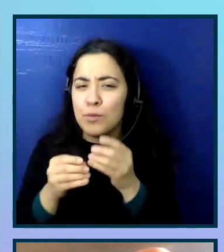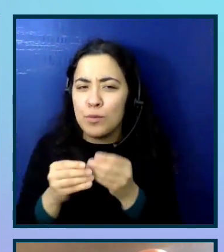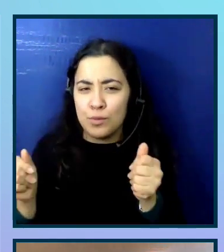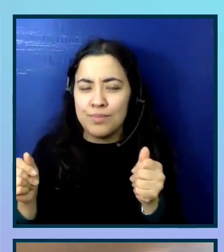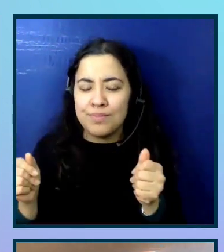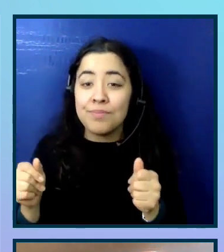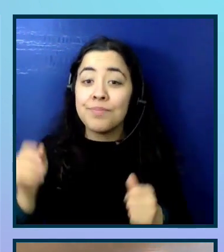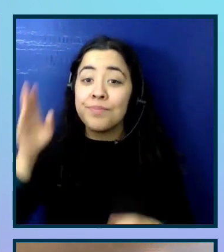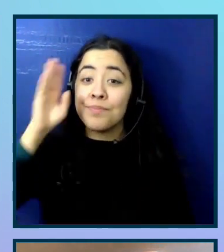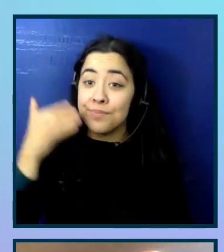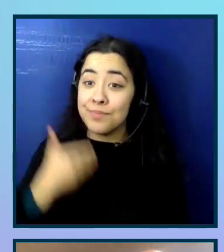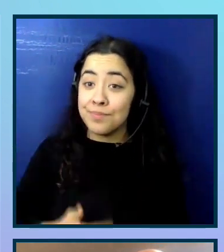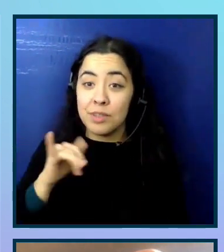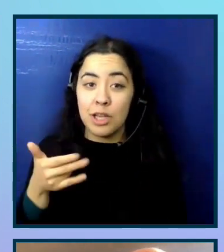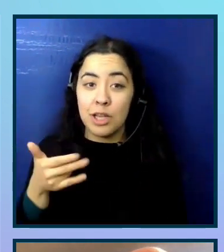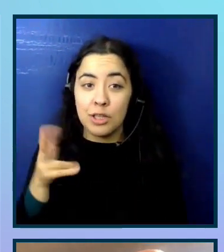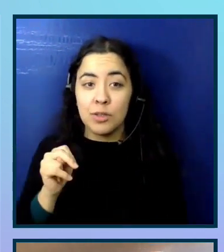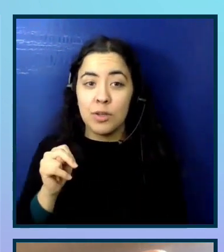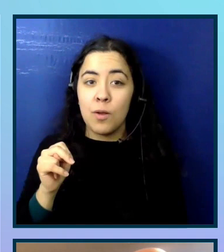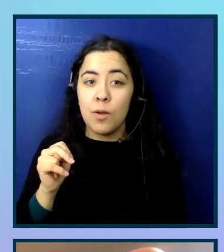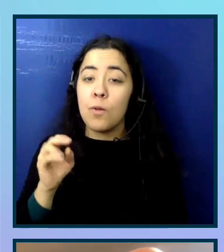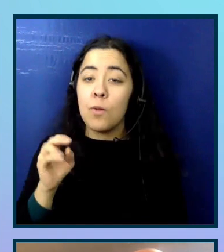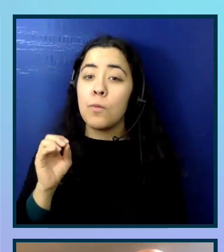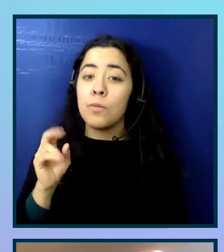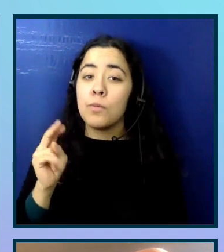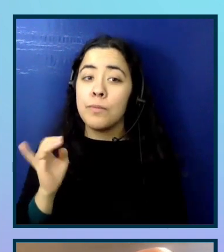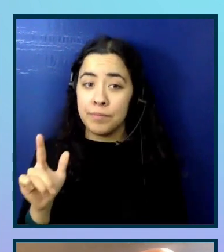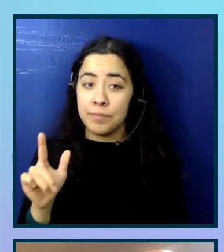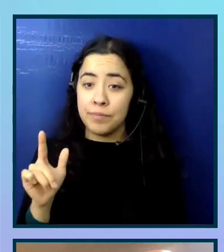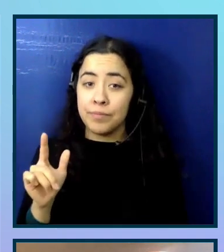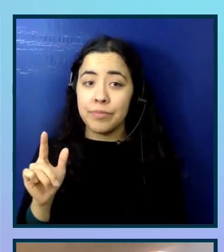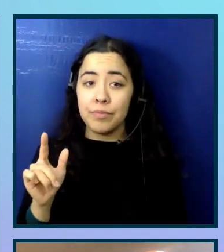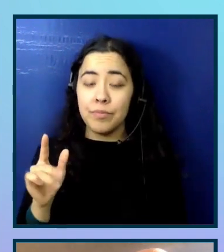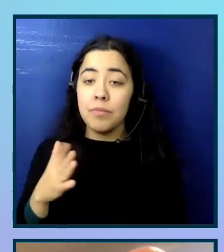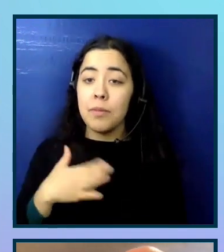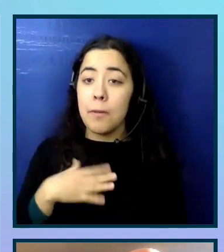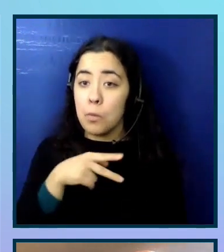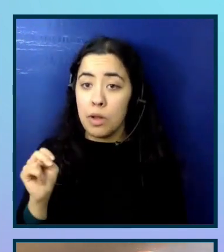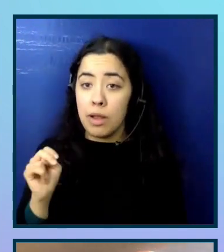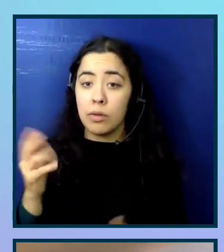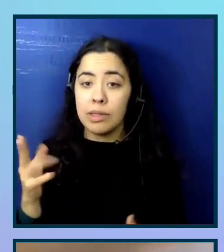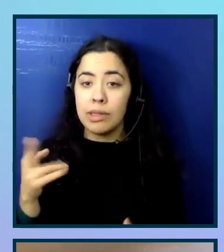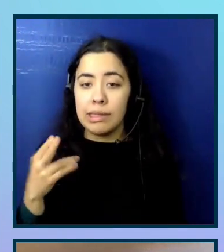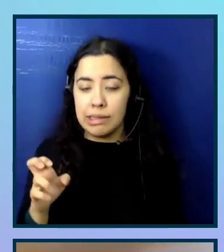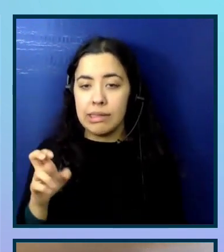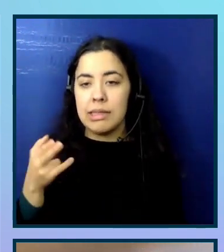Hello, my name is John O'Neill. My pronouns is he, him, and his.